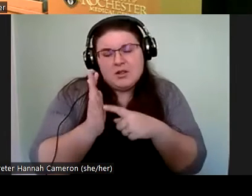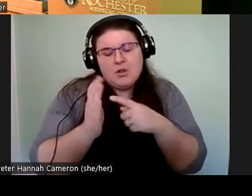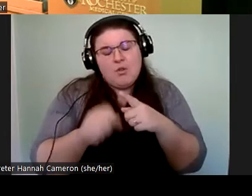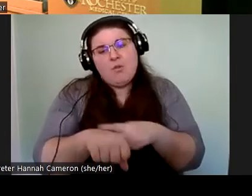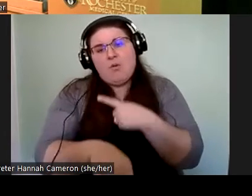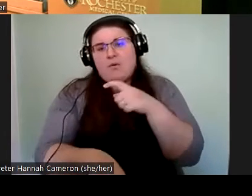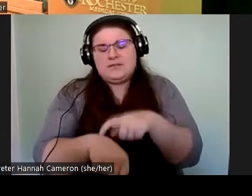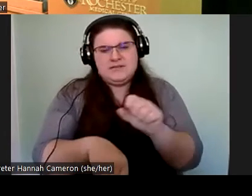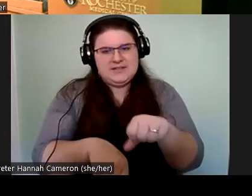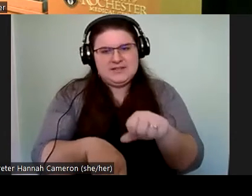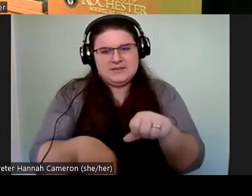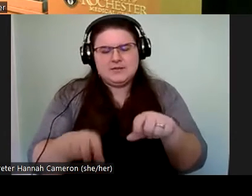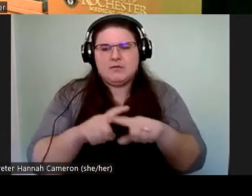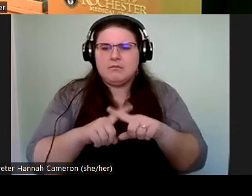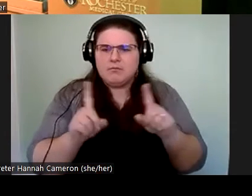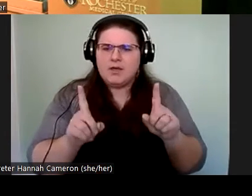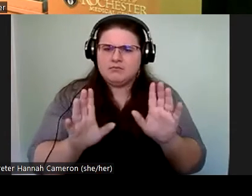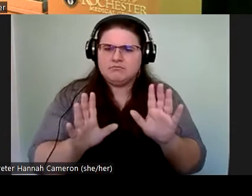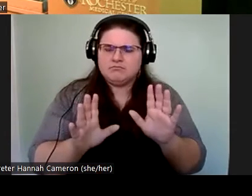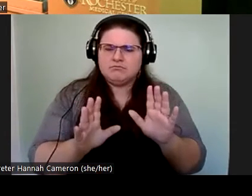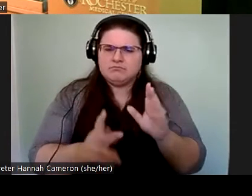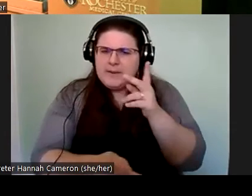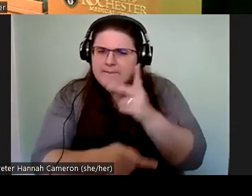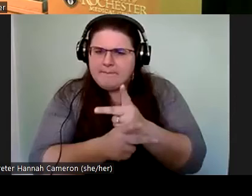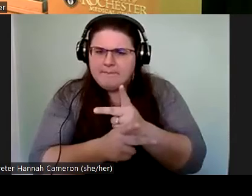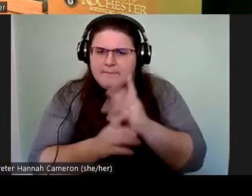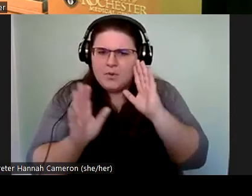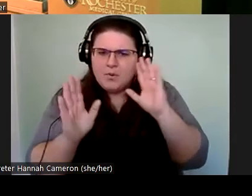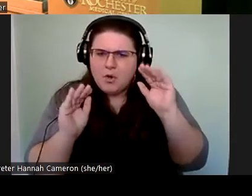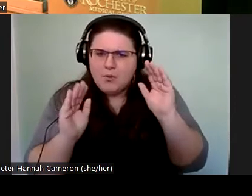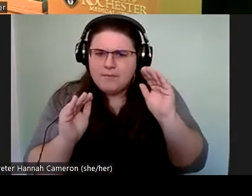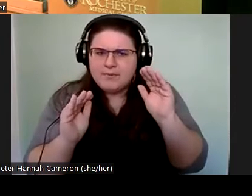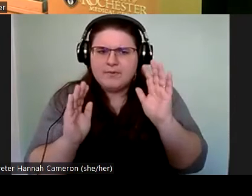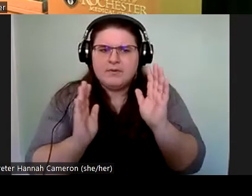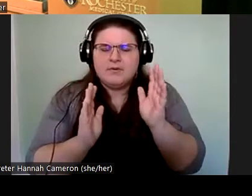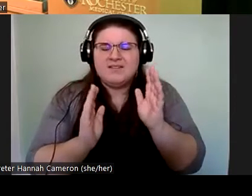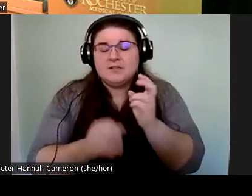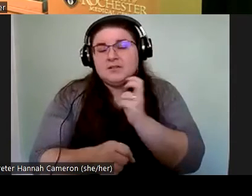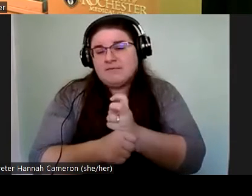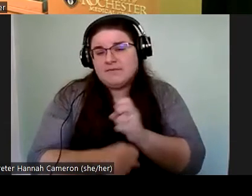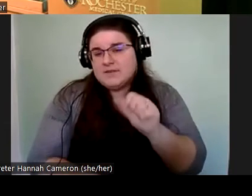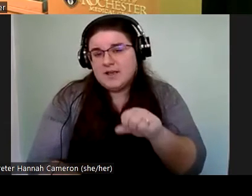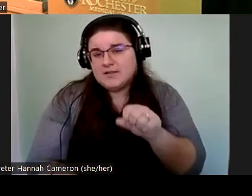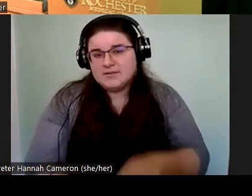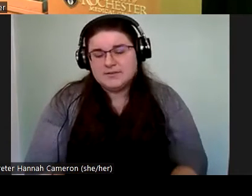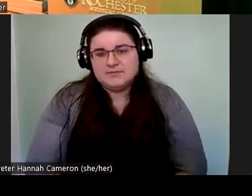want to make sure that people hang on to Hope um as difficult as that might be because hope hope